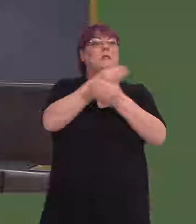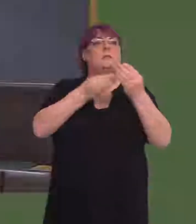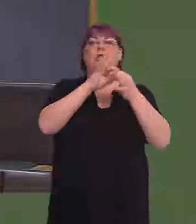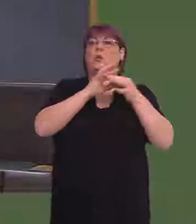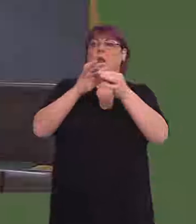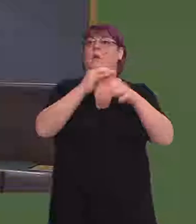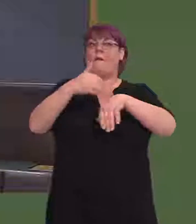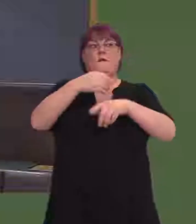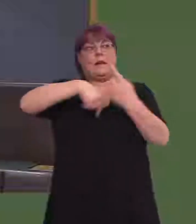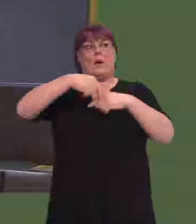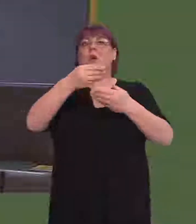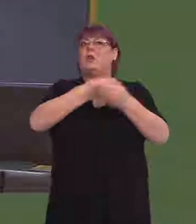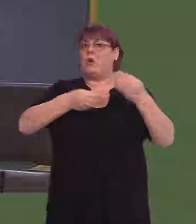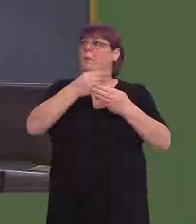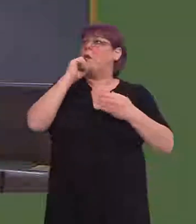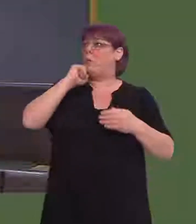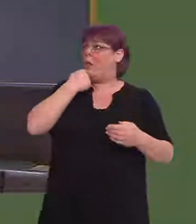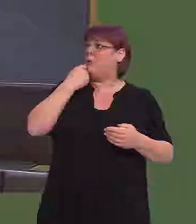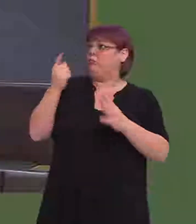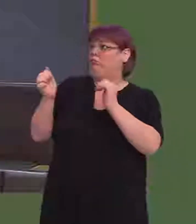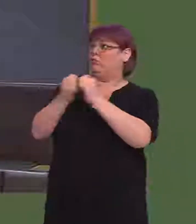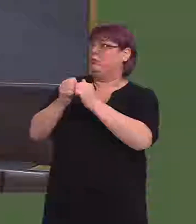I'm sure you would agree with that. You were asked yesterday whether you believed